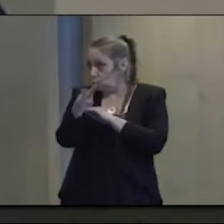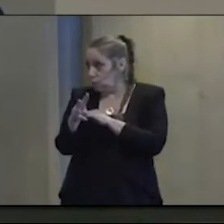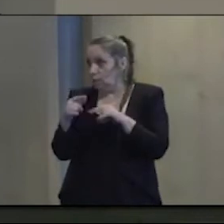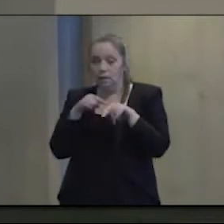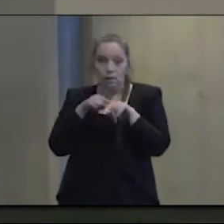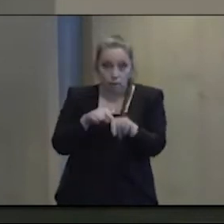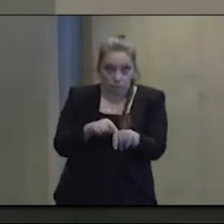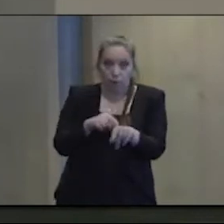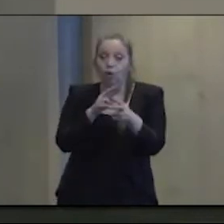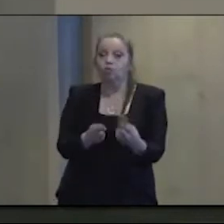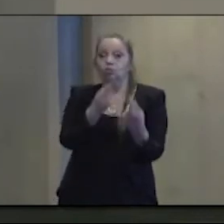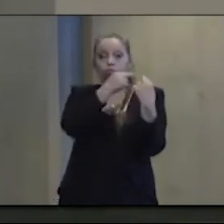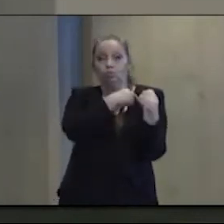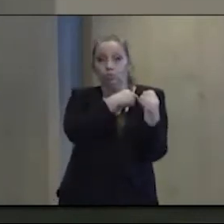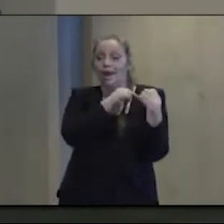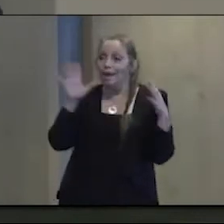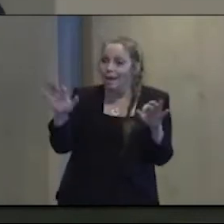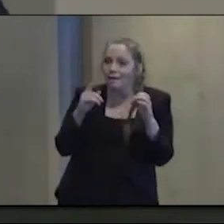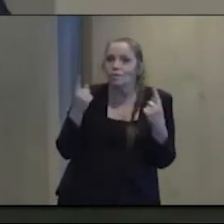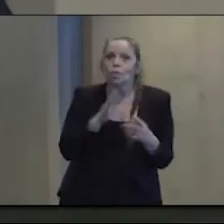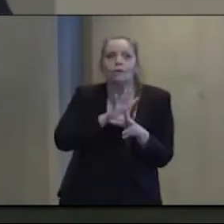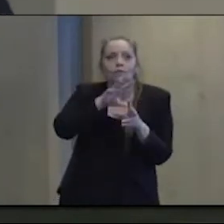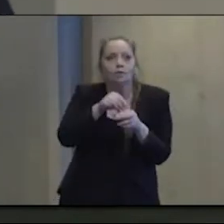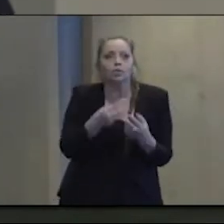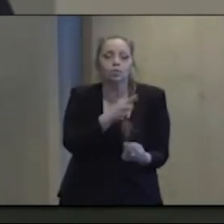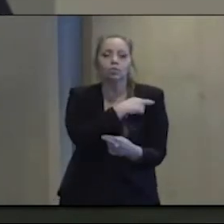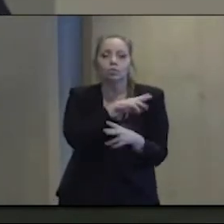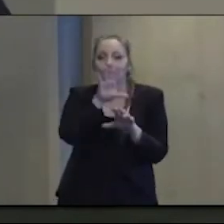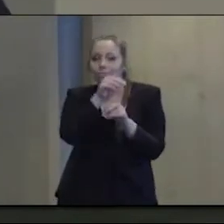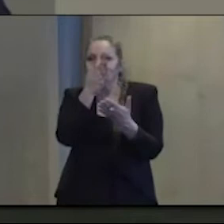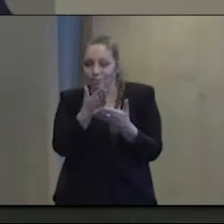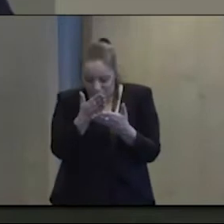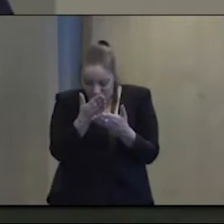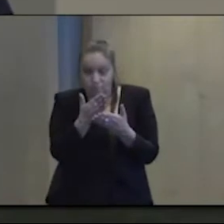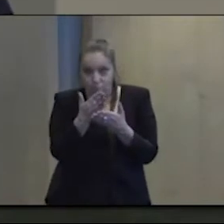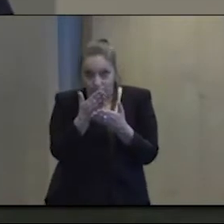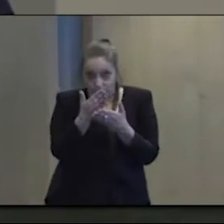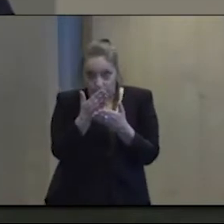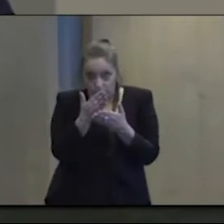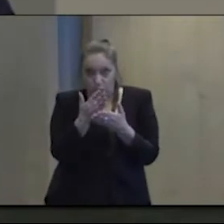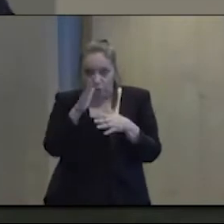on all duty holders on everyone, to to make sure that the measures are put in place to deal